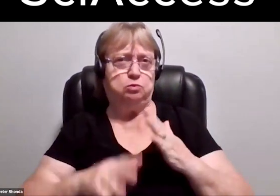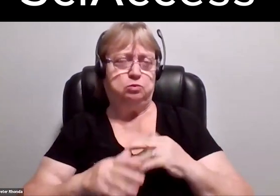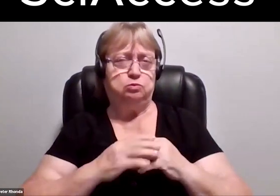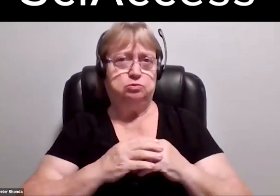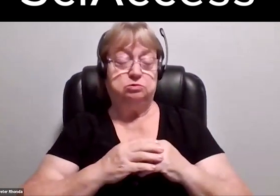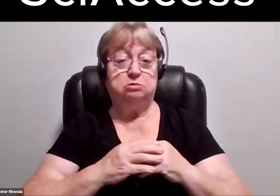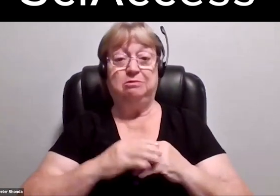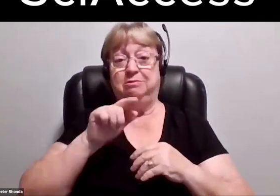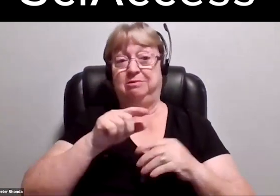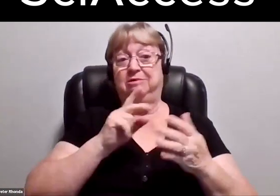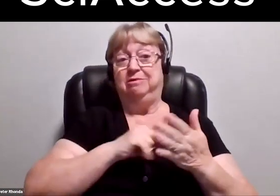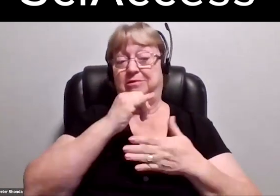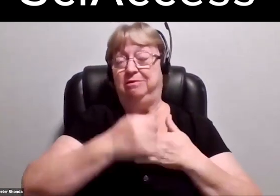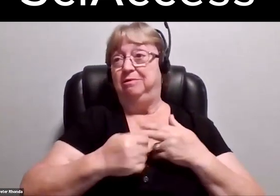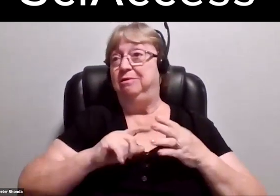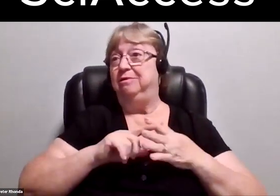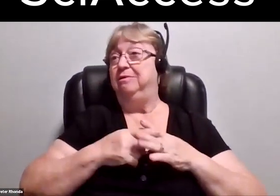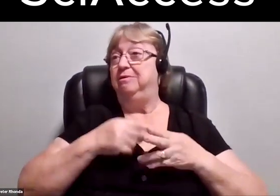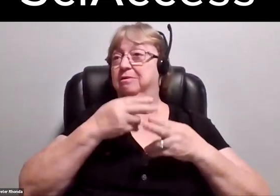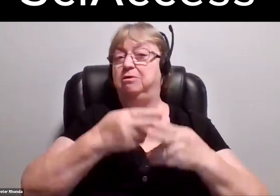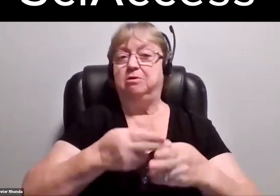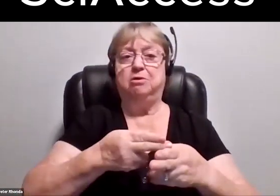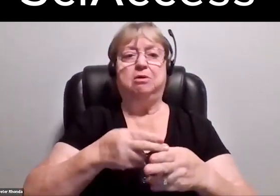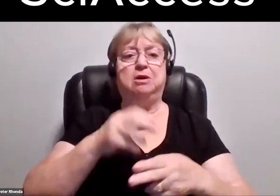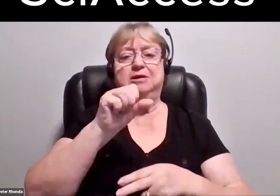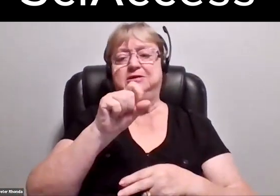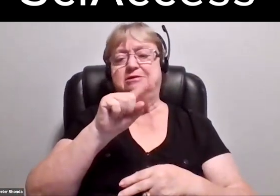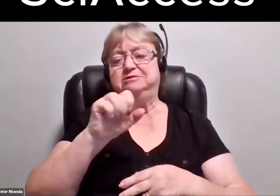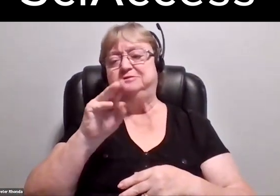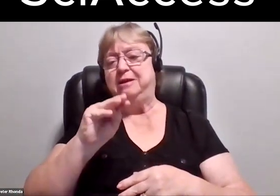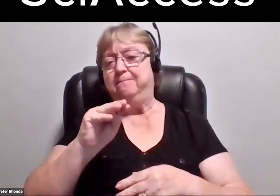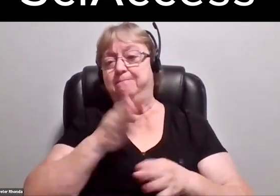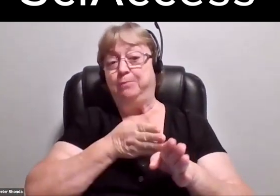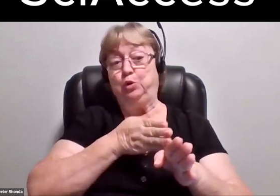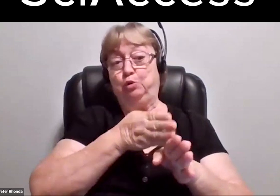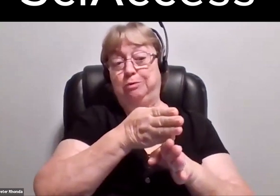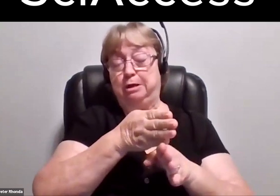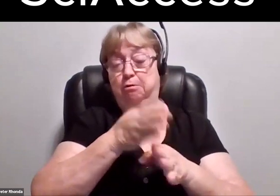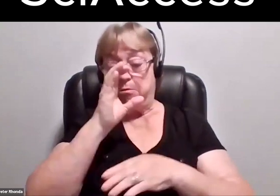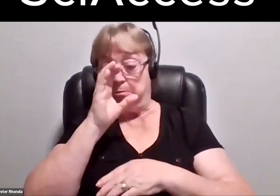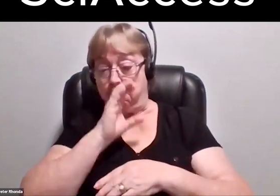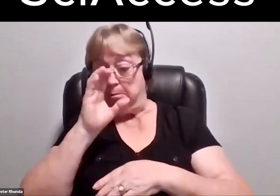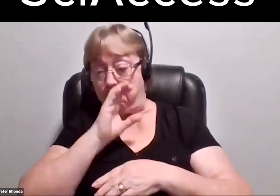we started something called the STEM Career Exploration Lab, or CEL for short.